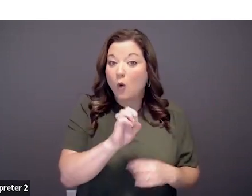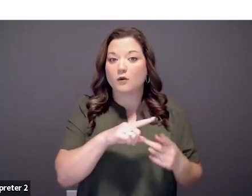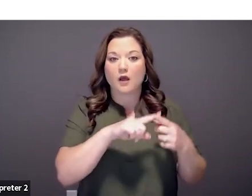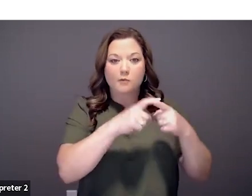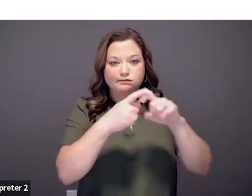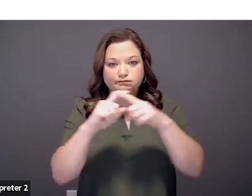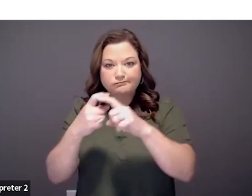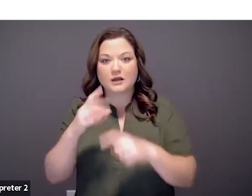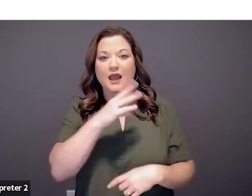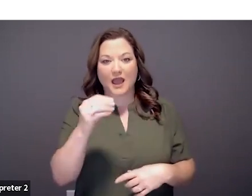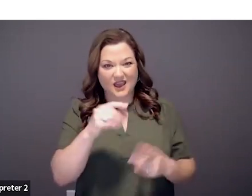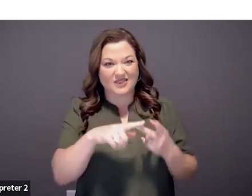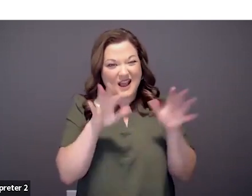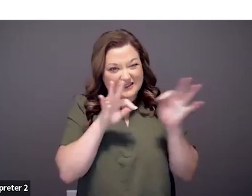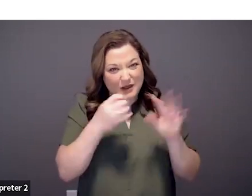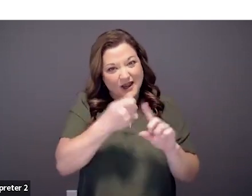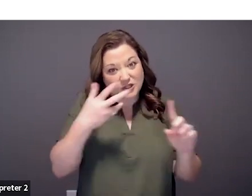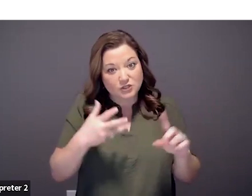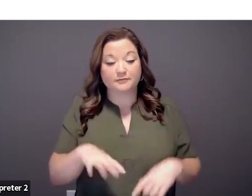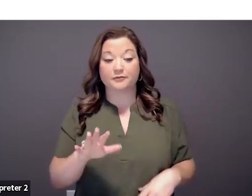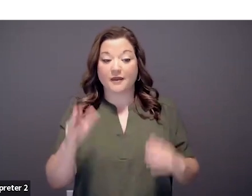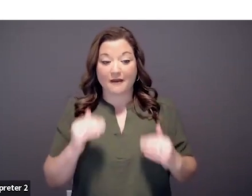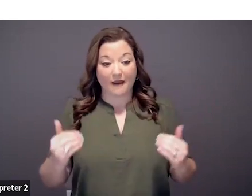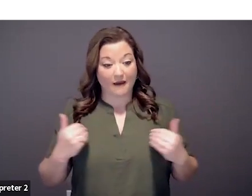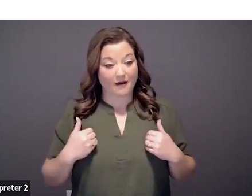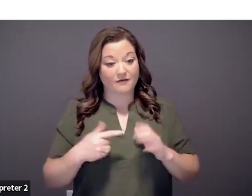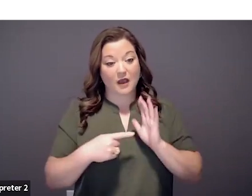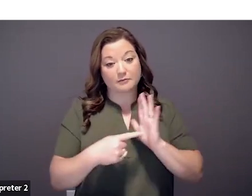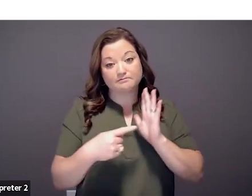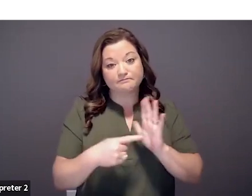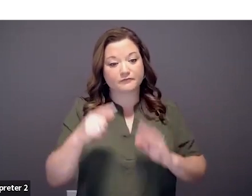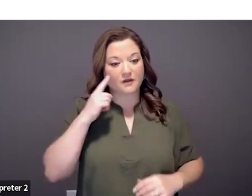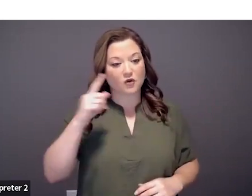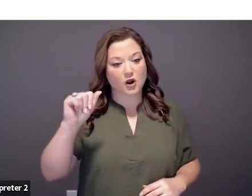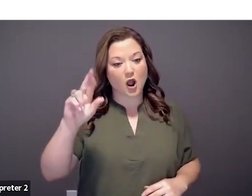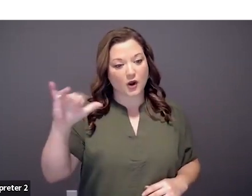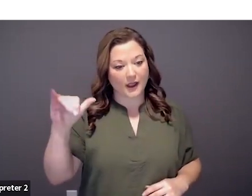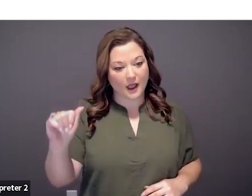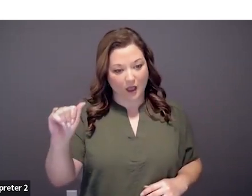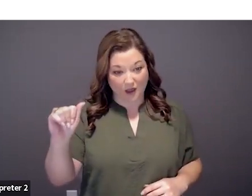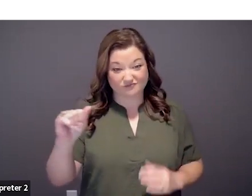There is also a section on ARIA patterns and that includes more complex patterns,